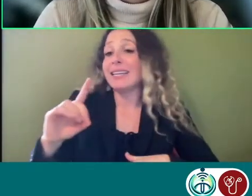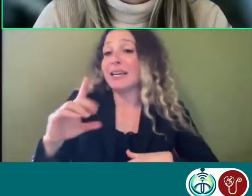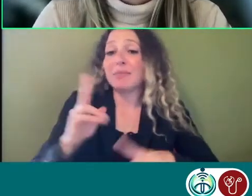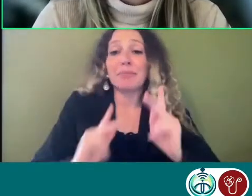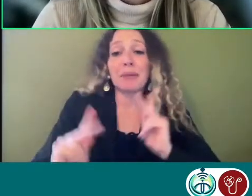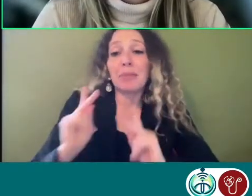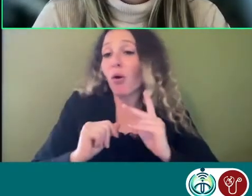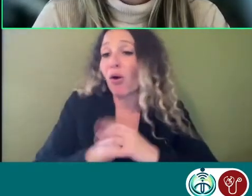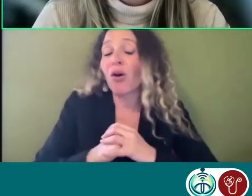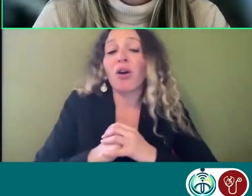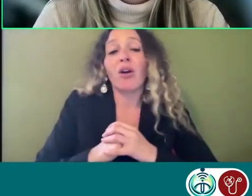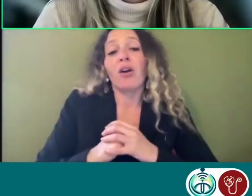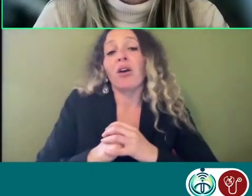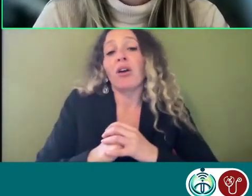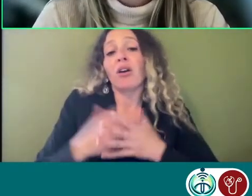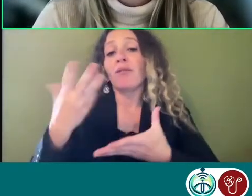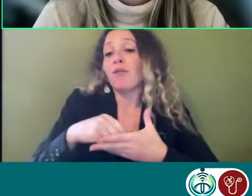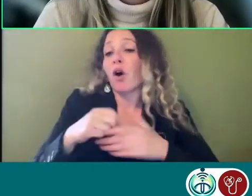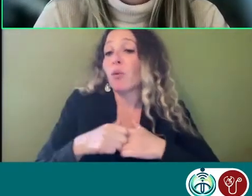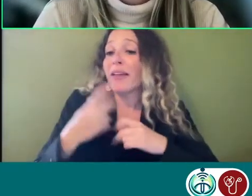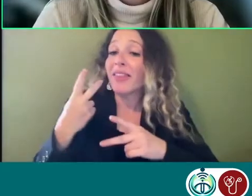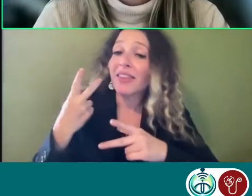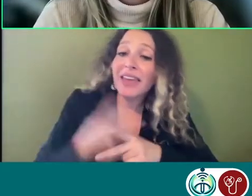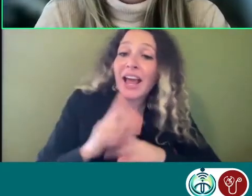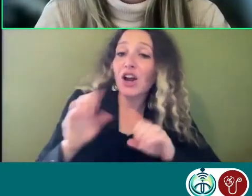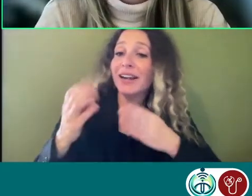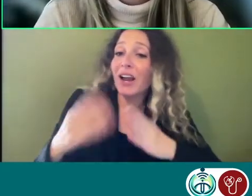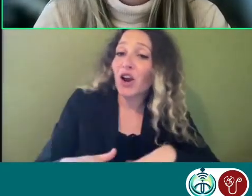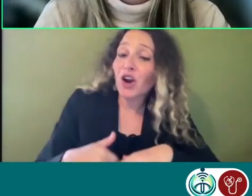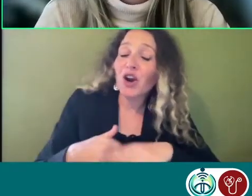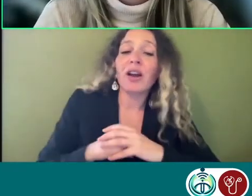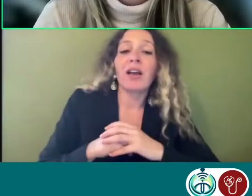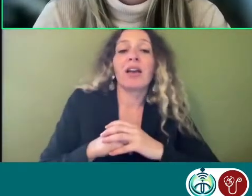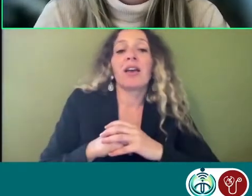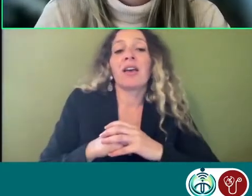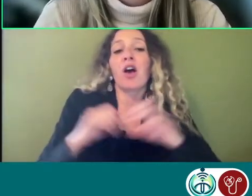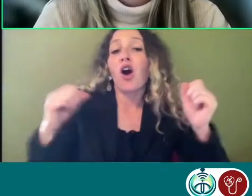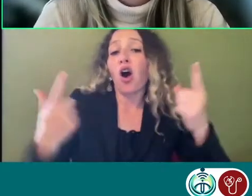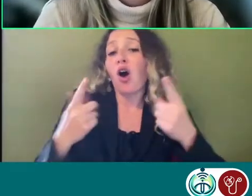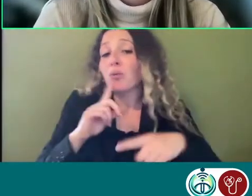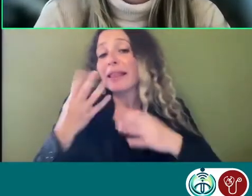roles with caretakers and parents and allies who are all extremely important and crucial members of